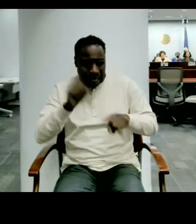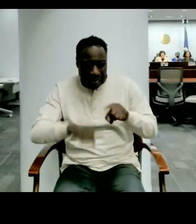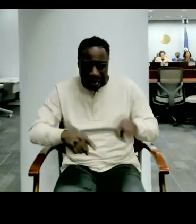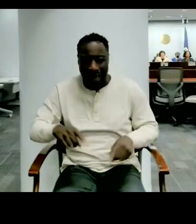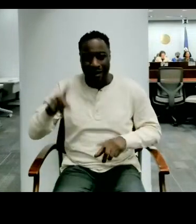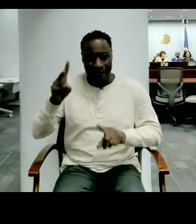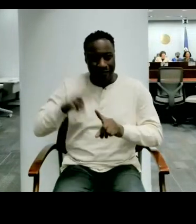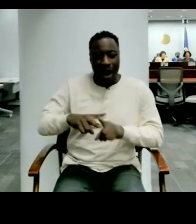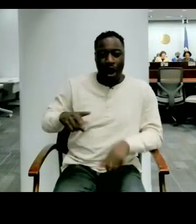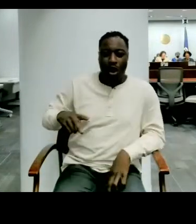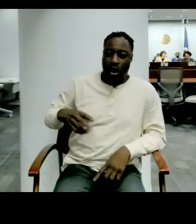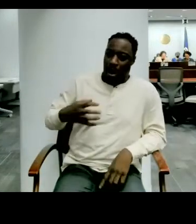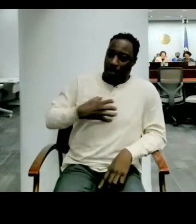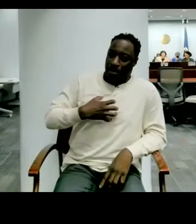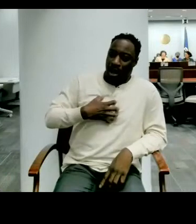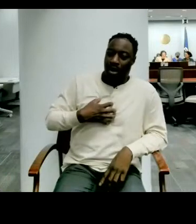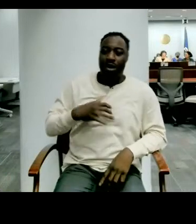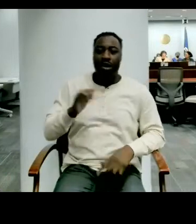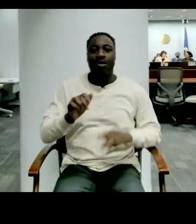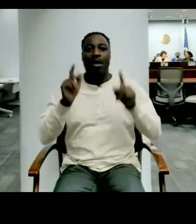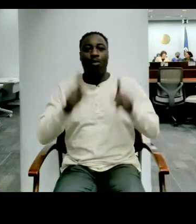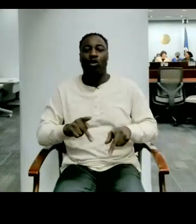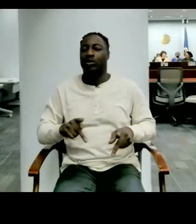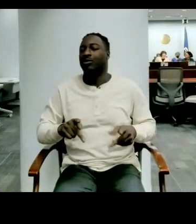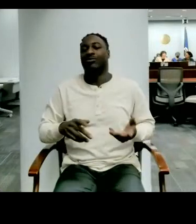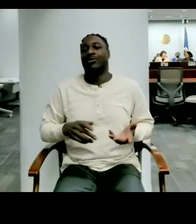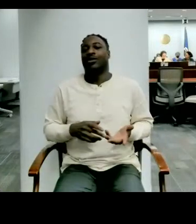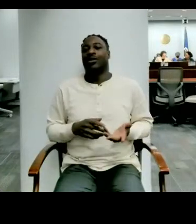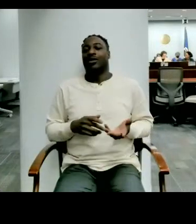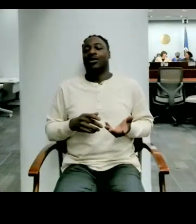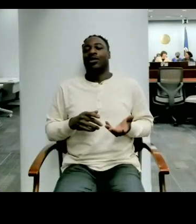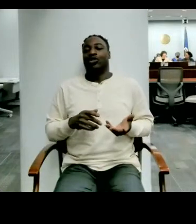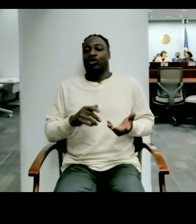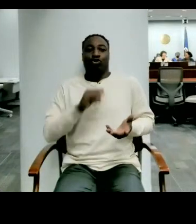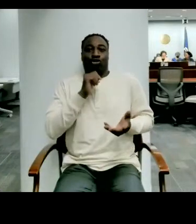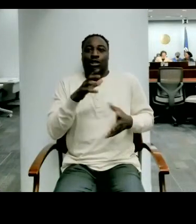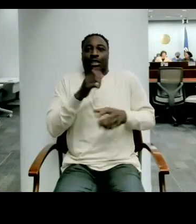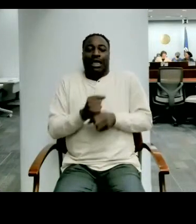That someone sucks up not getting an accommodation and comes to work on